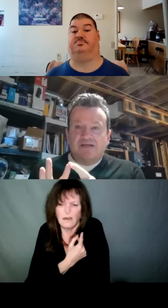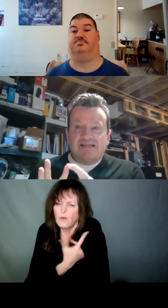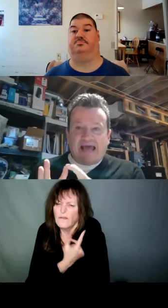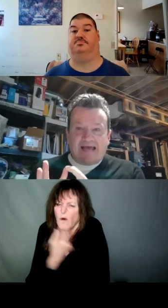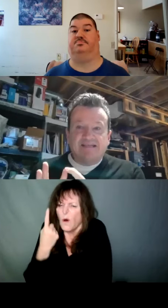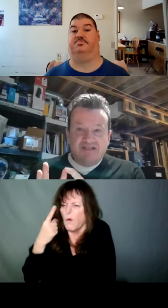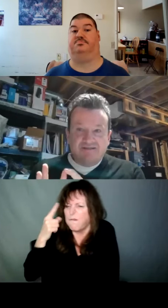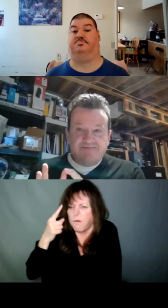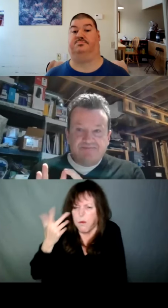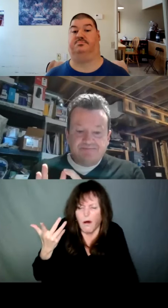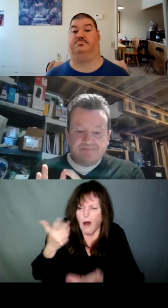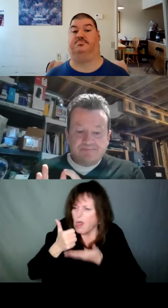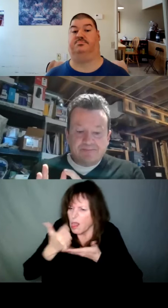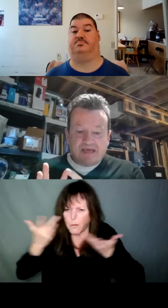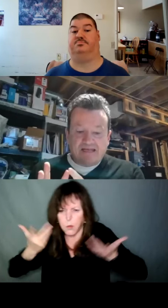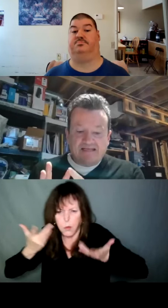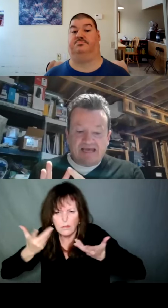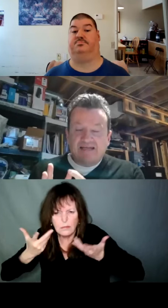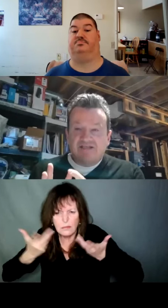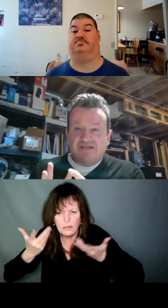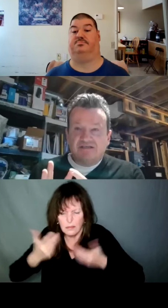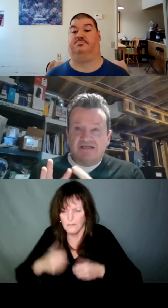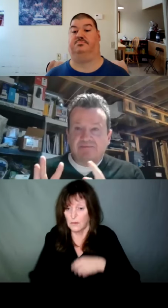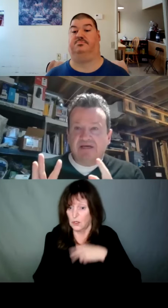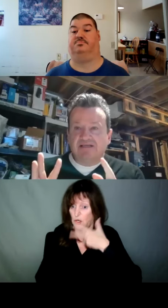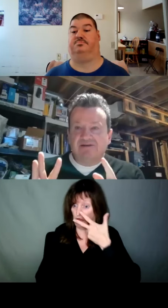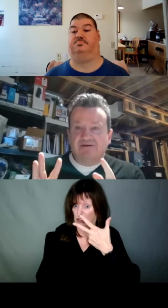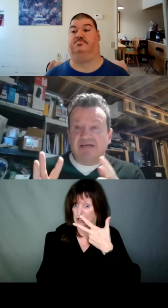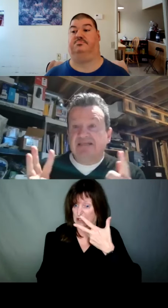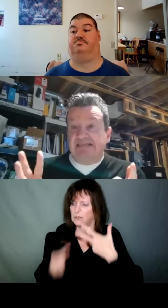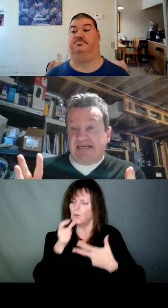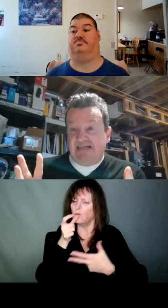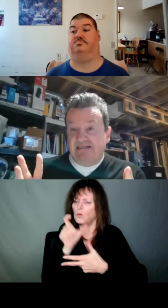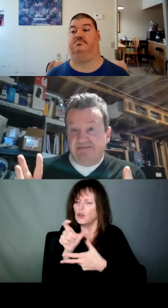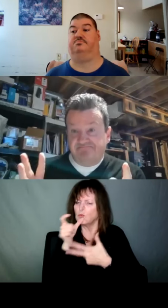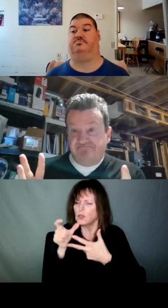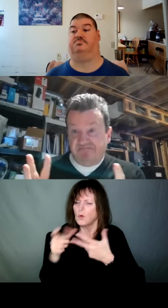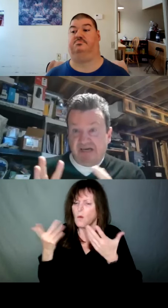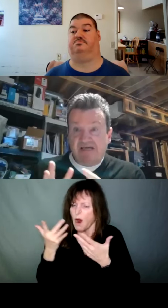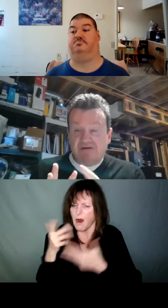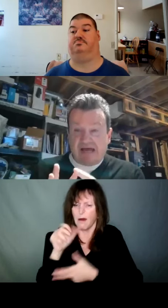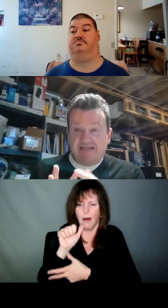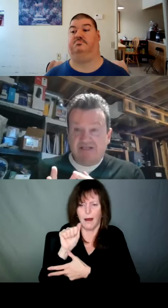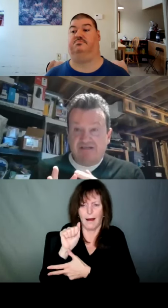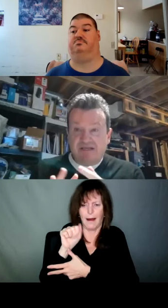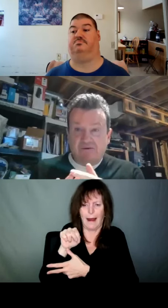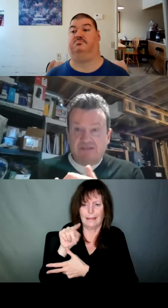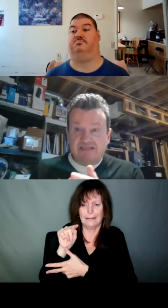First I want to talk about what a vaccine and how a vaccine helps us. There are three words I want us to